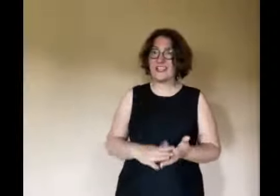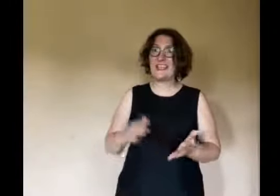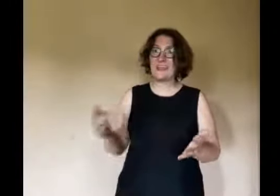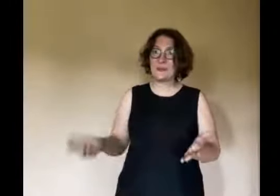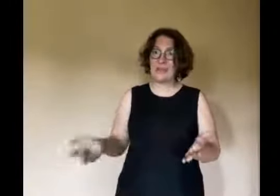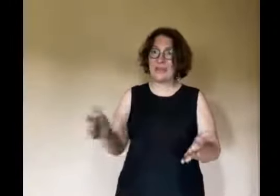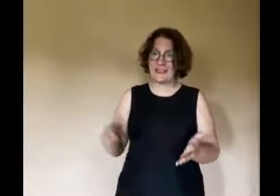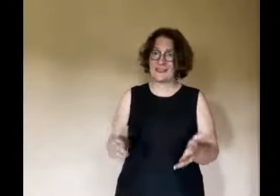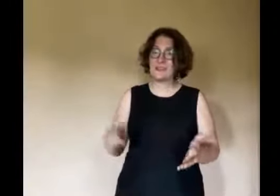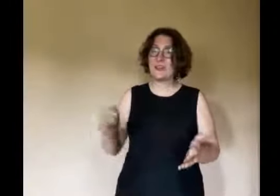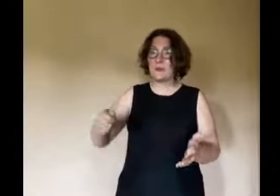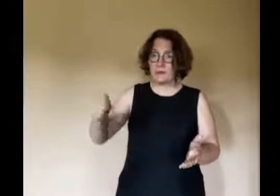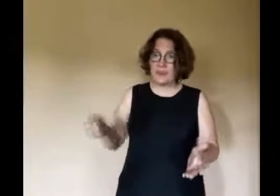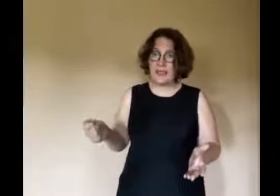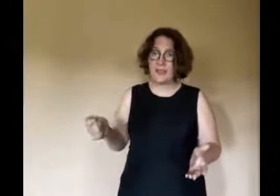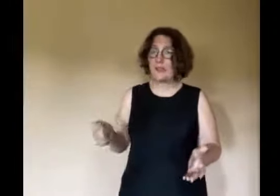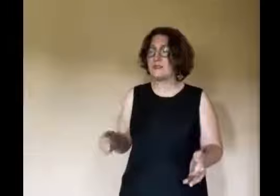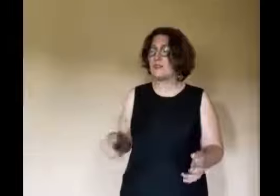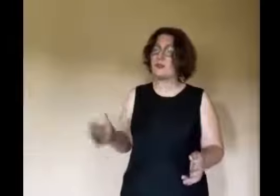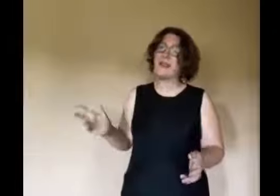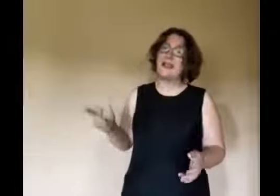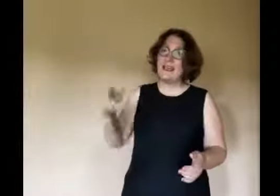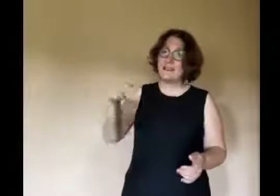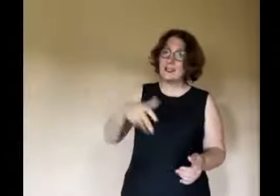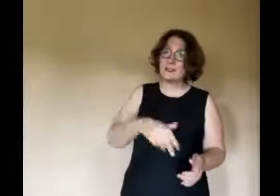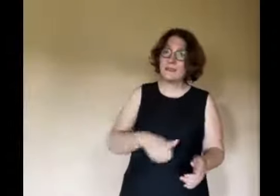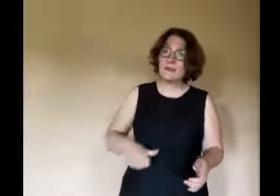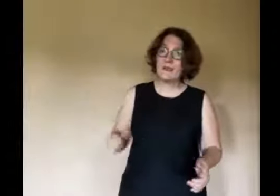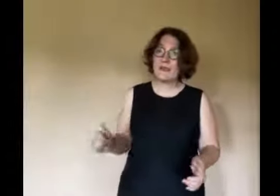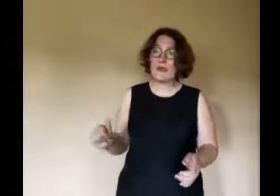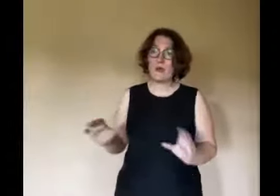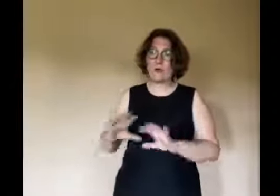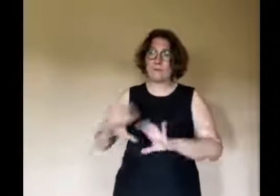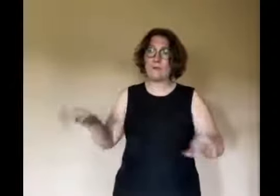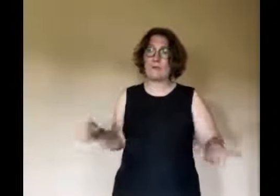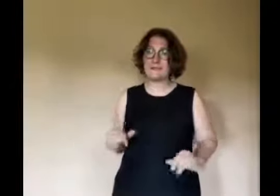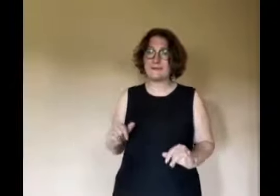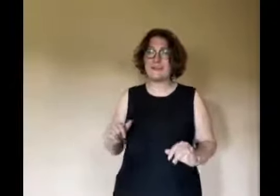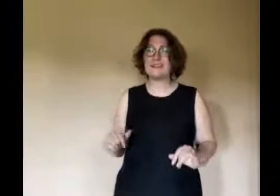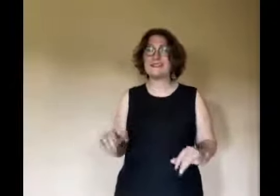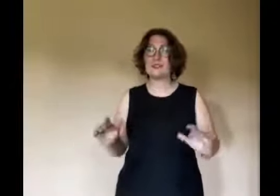a lot more than FEMA need. You can't forget about me stupid epi where my 12:34 name is